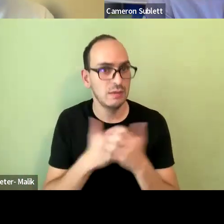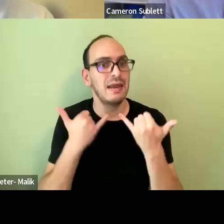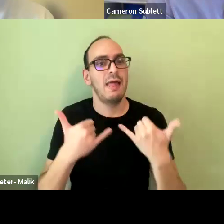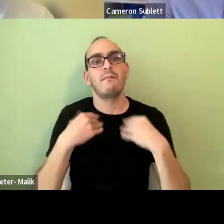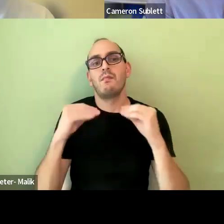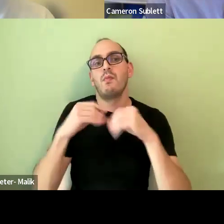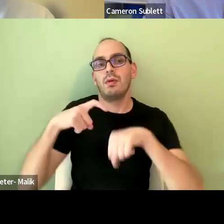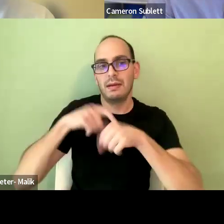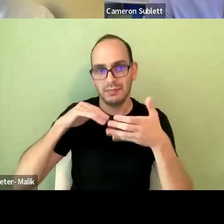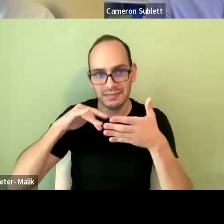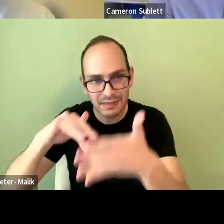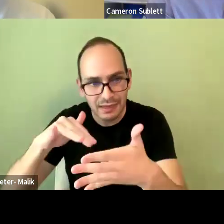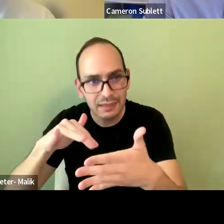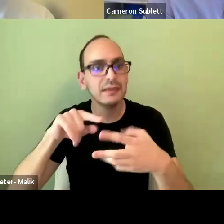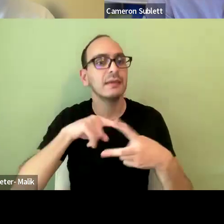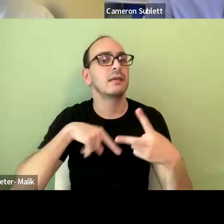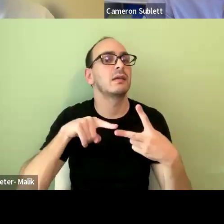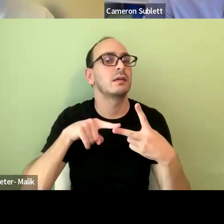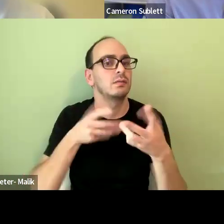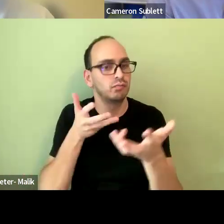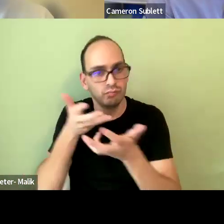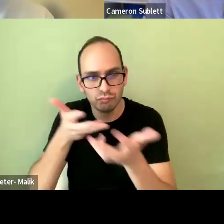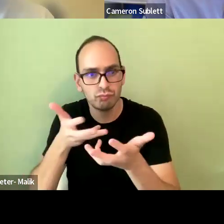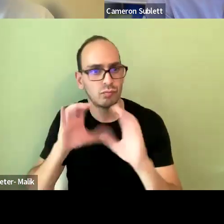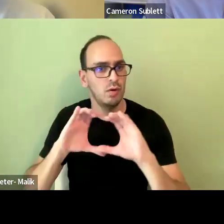to study, they have more time to engage with classmates, they have